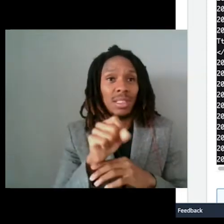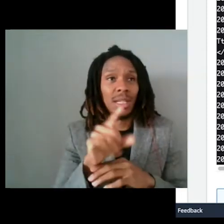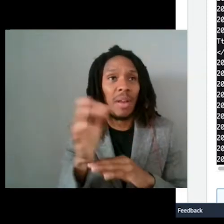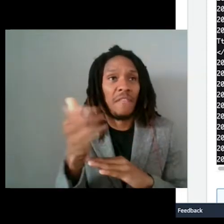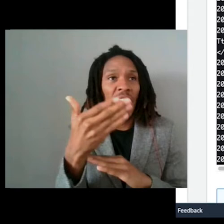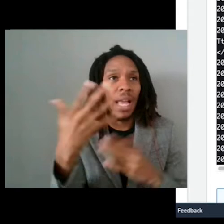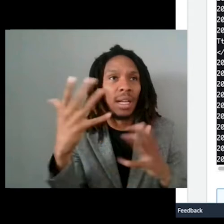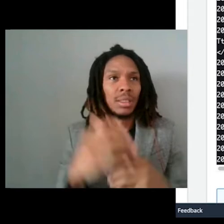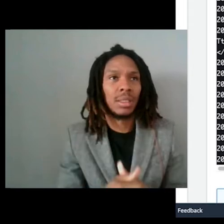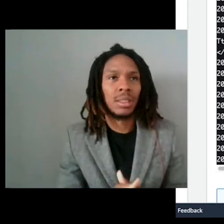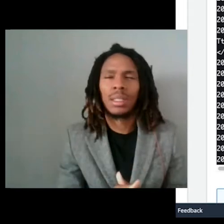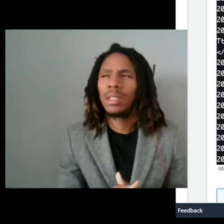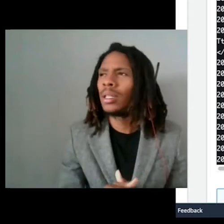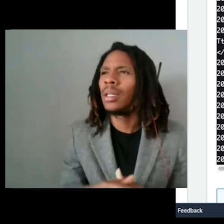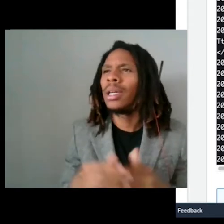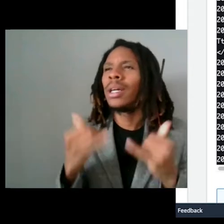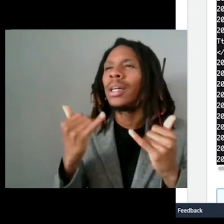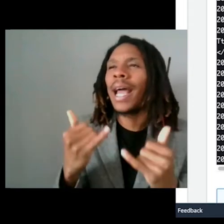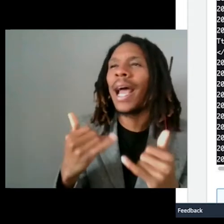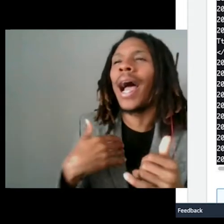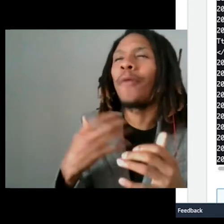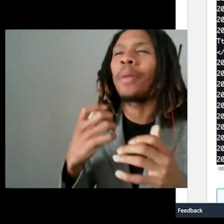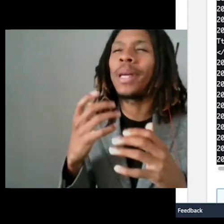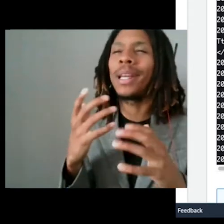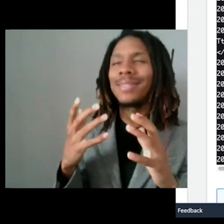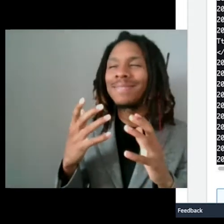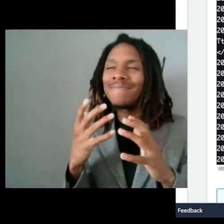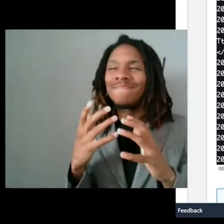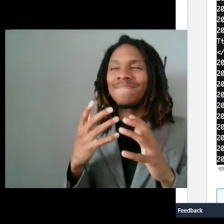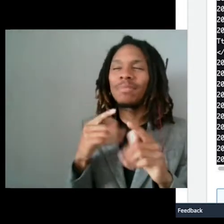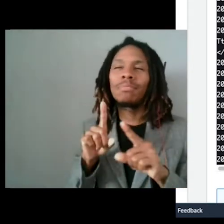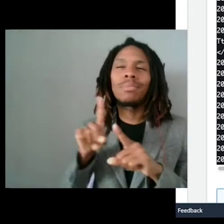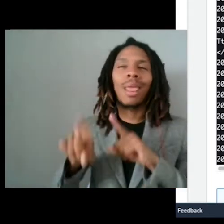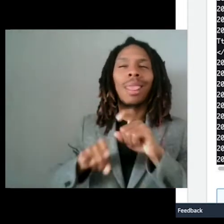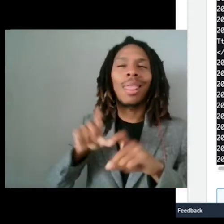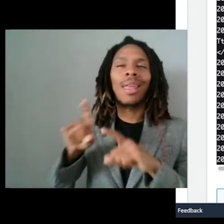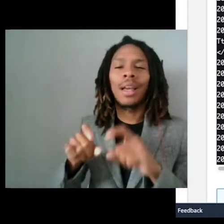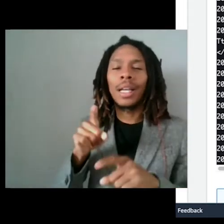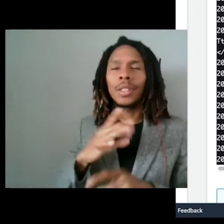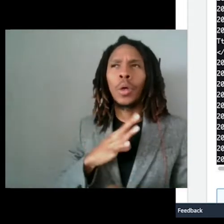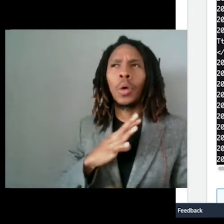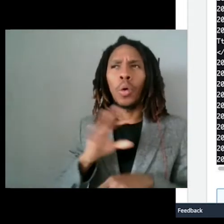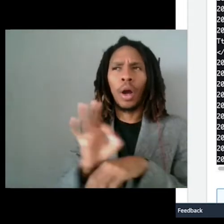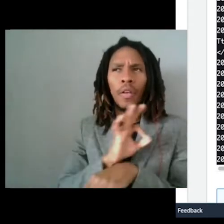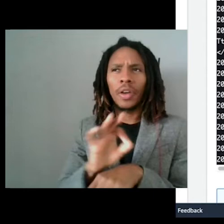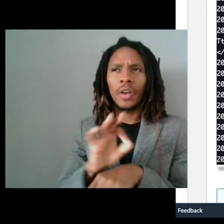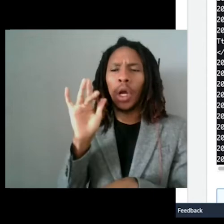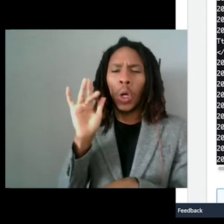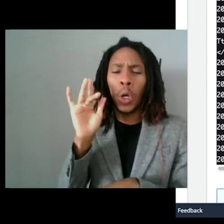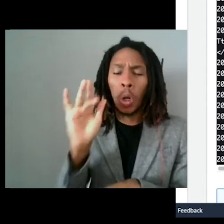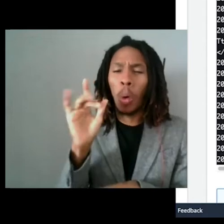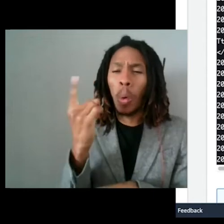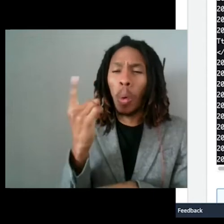Now I'm gonna kind of play devil's advocate here. Like this is a very cool feature in which you just click one button to turn it on,